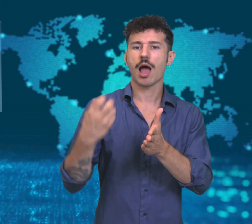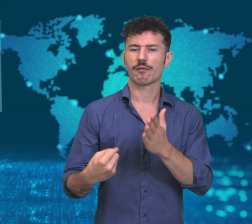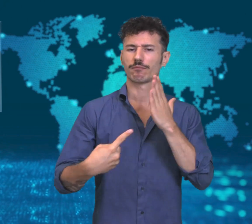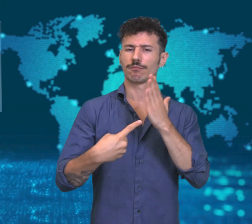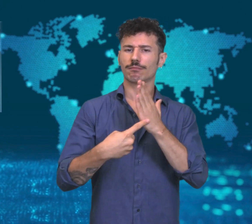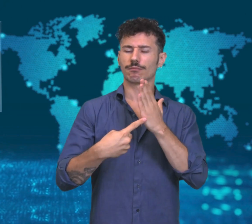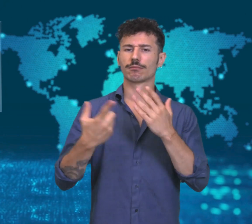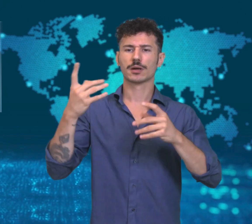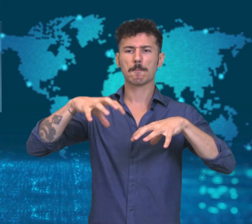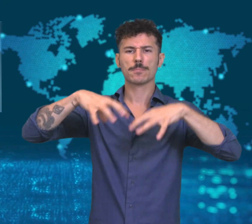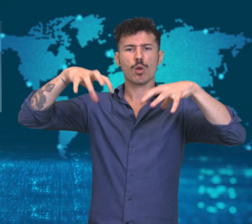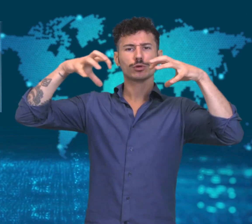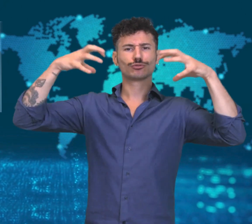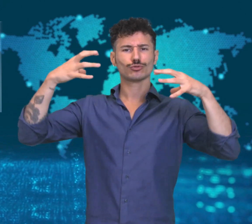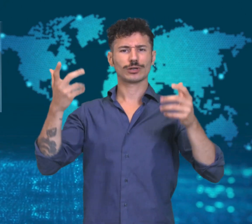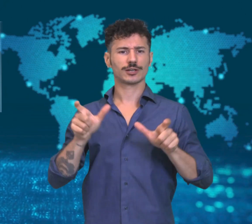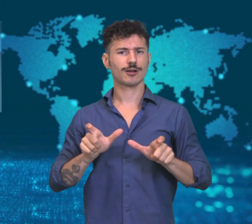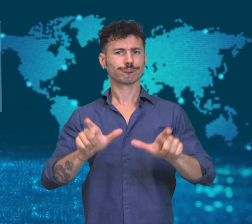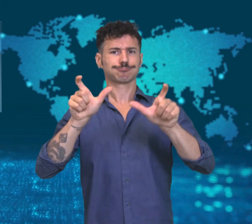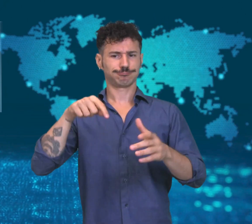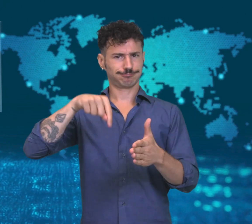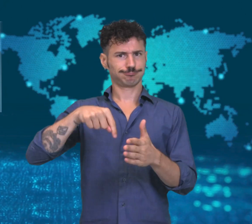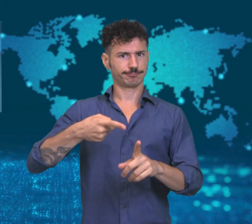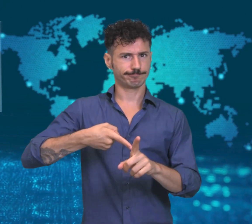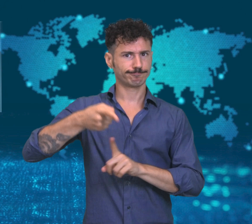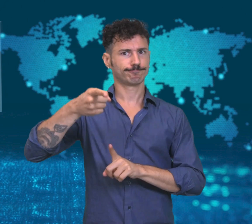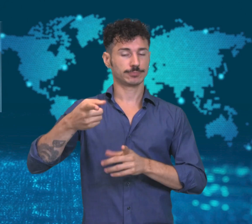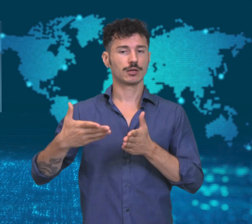with pollution control equipment.